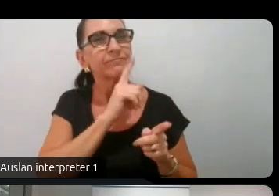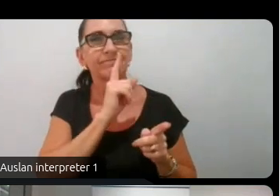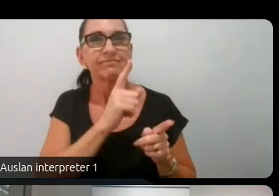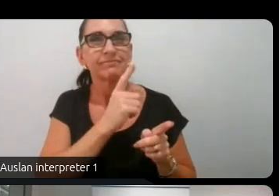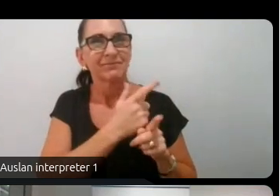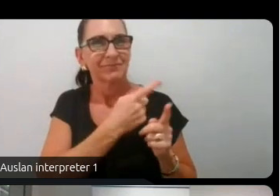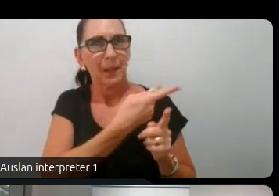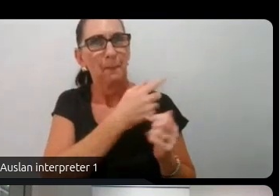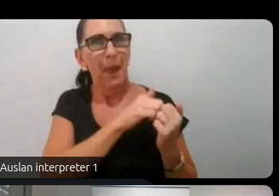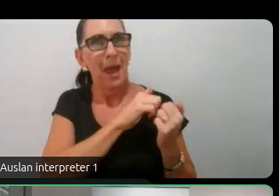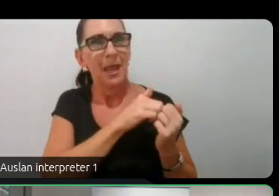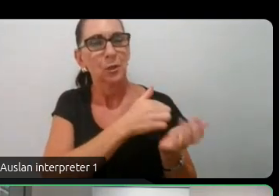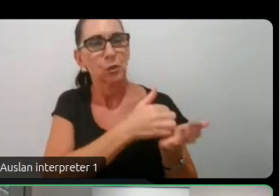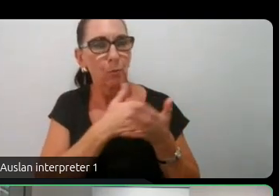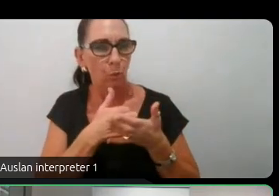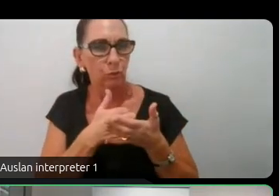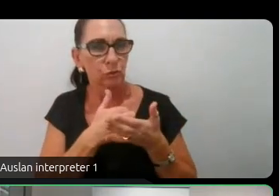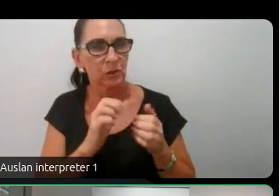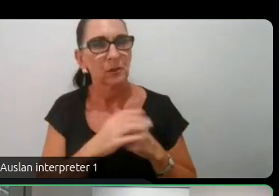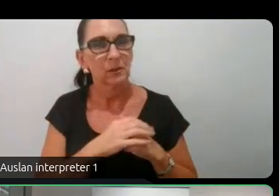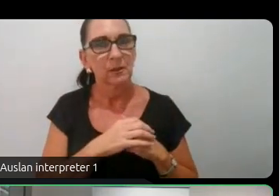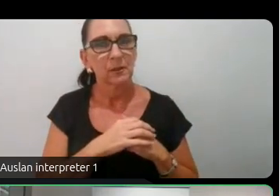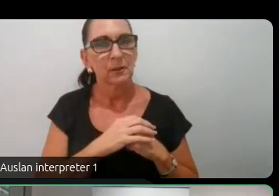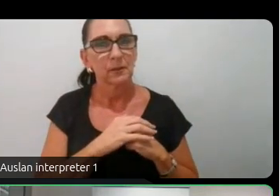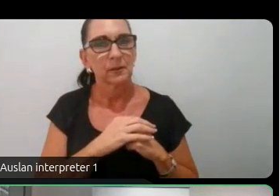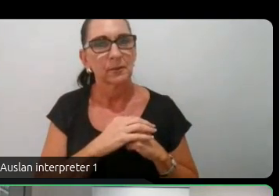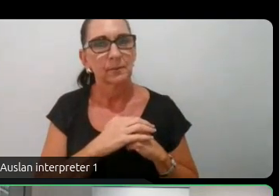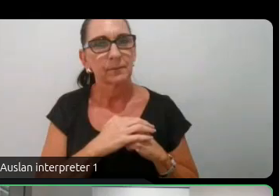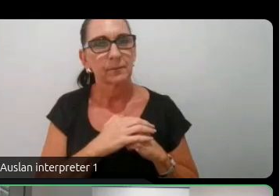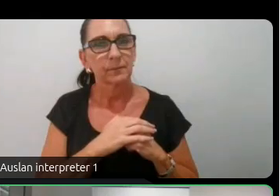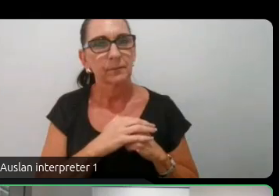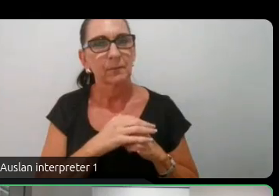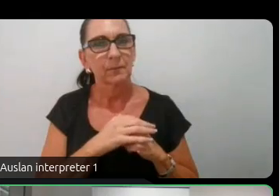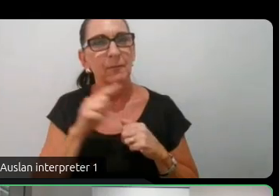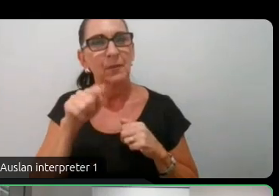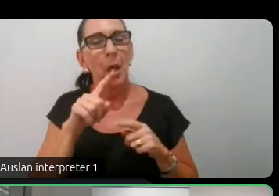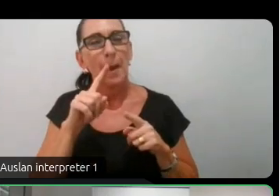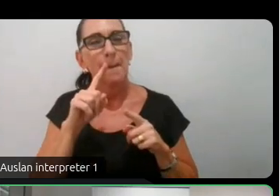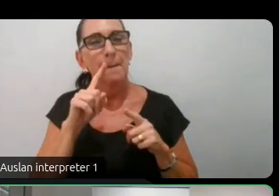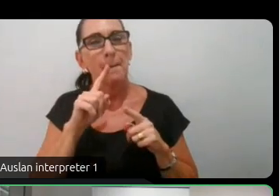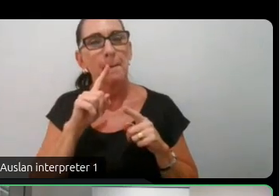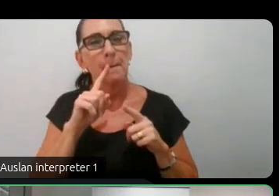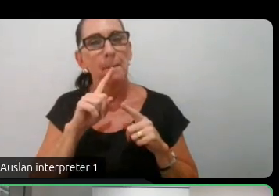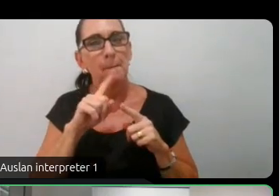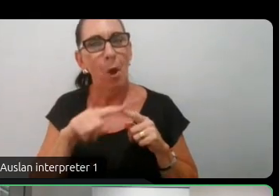um essentially and I think this really does mostly apply to uh that consideration of